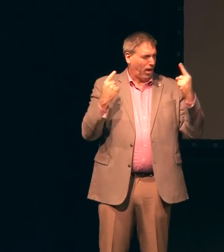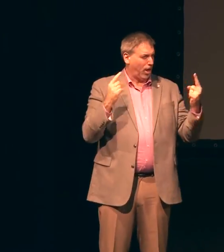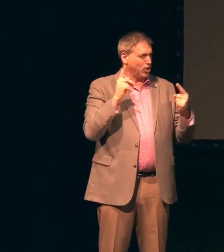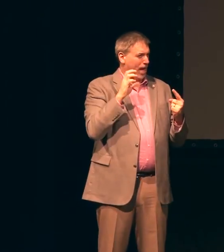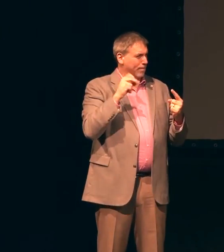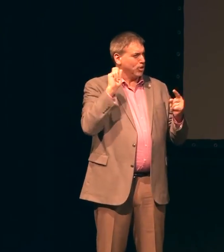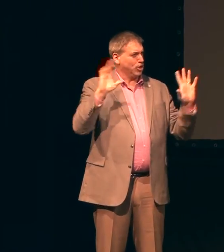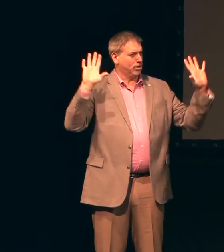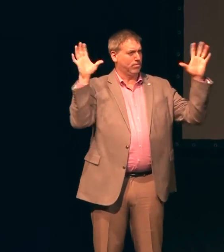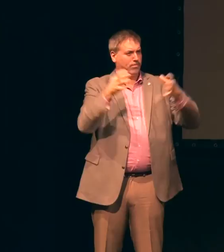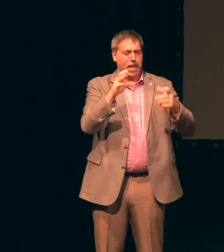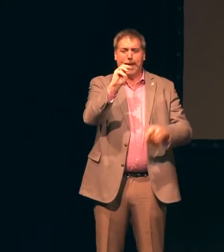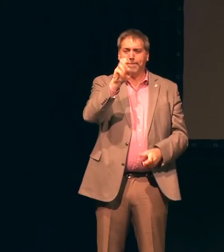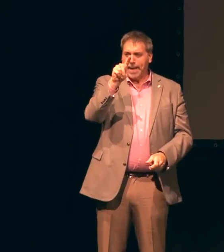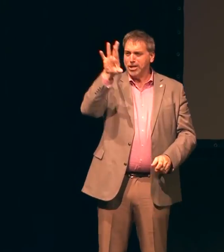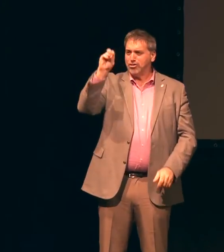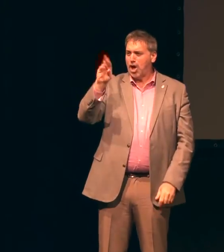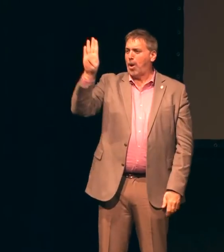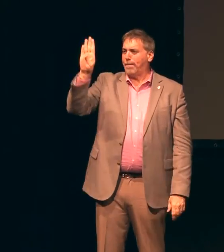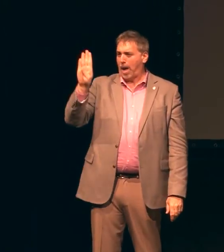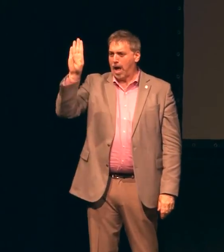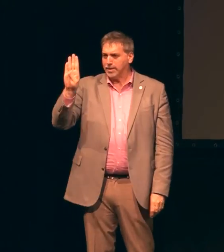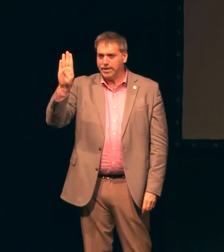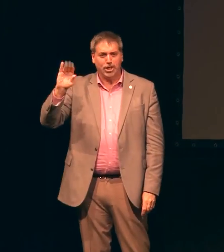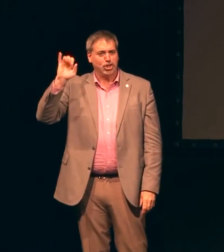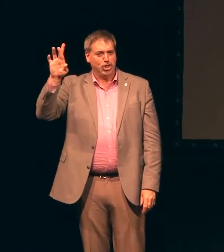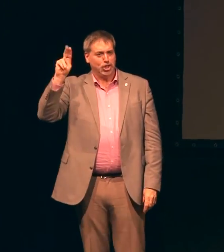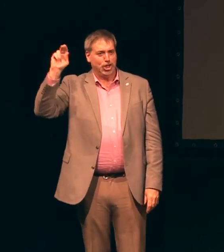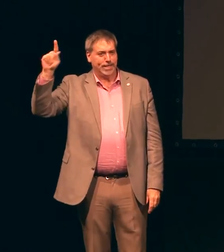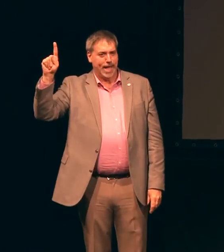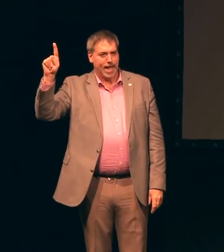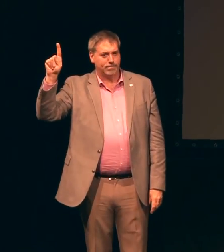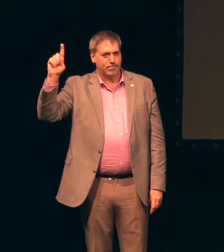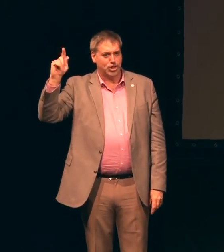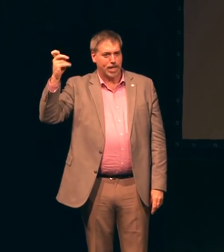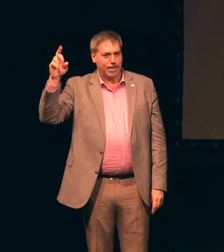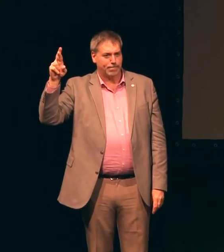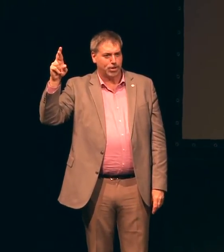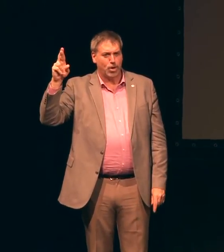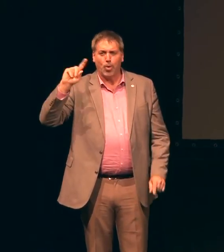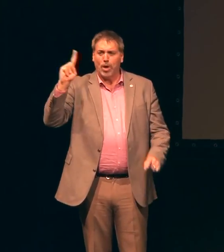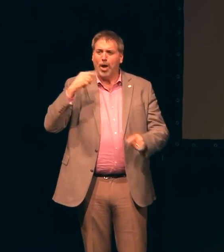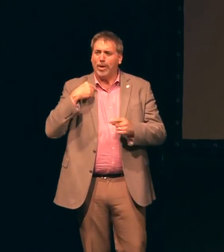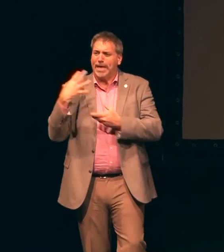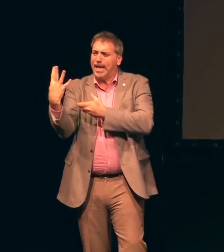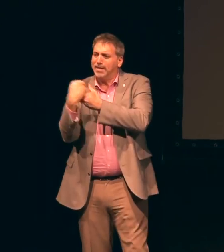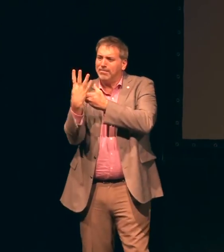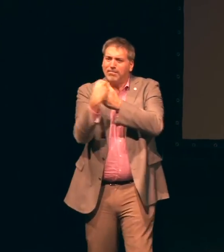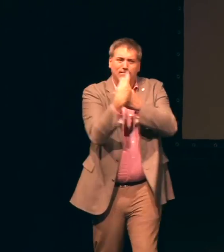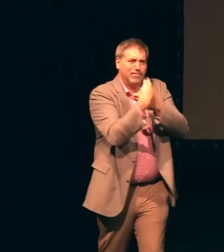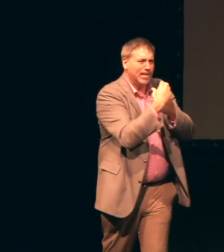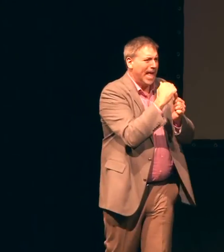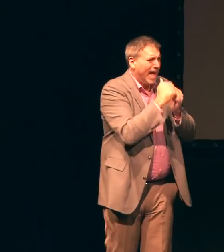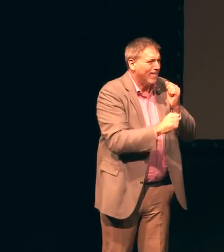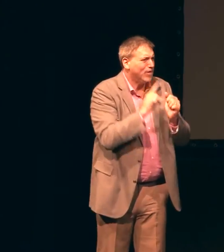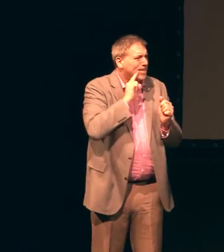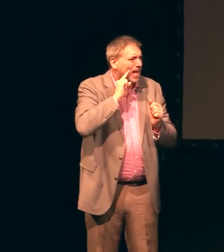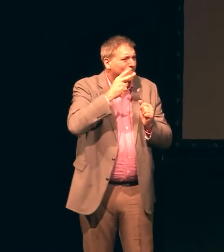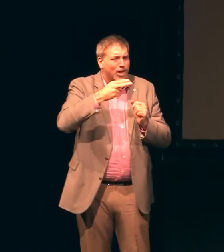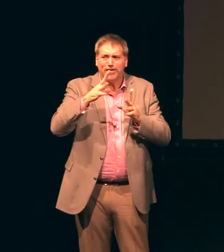why should they have separate chapters? We're going to put them together and have a metro junior NAD where we can incorporate